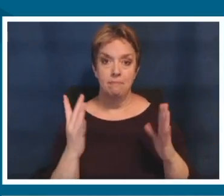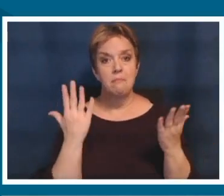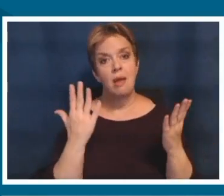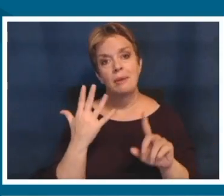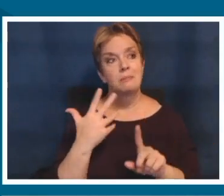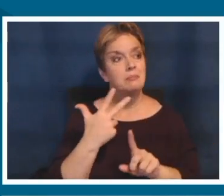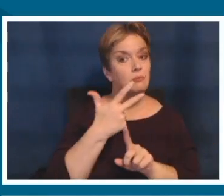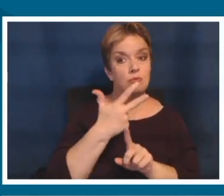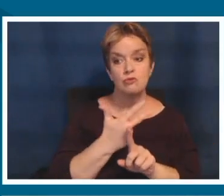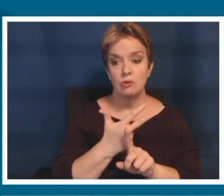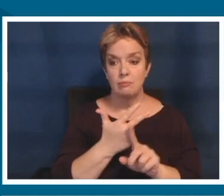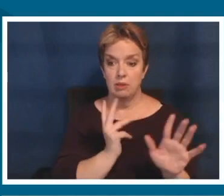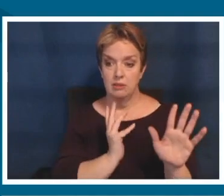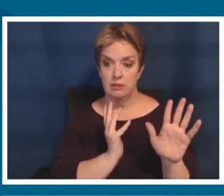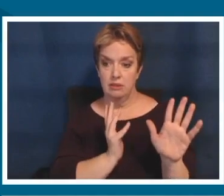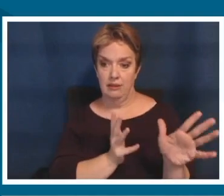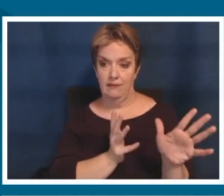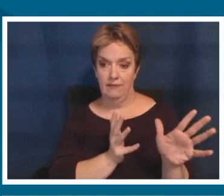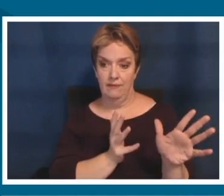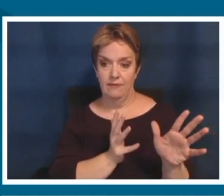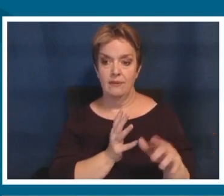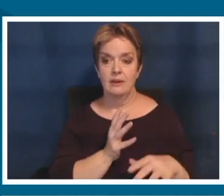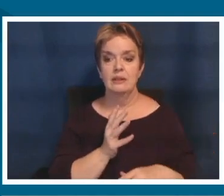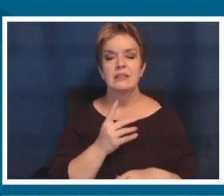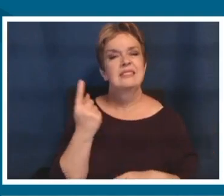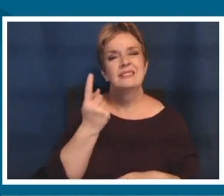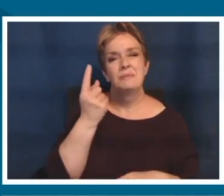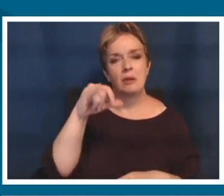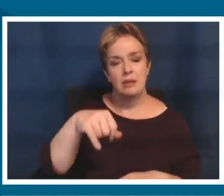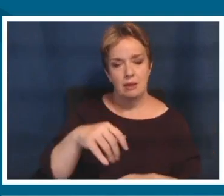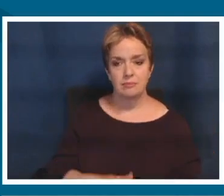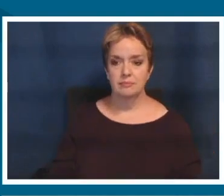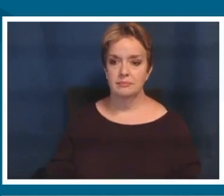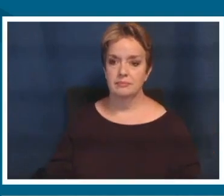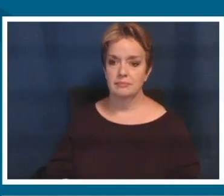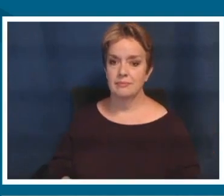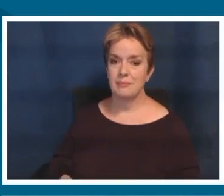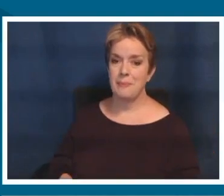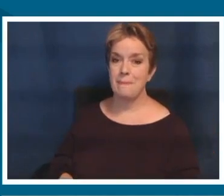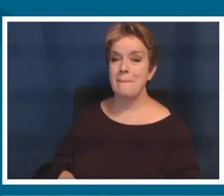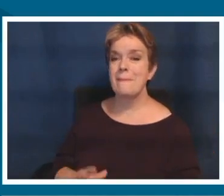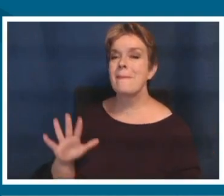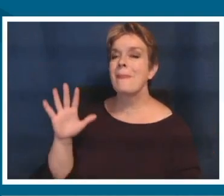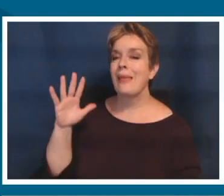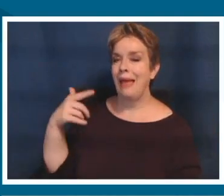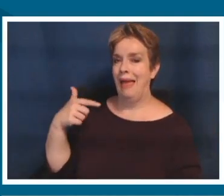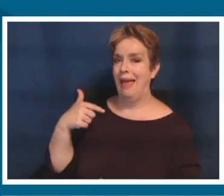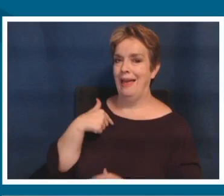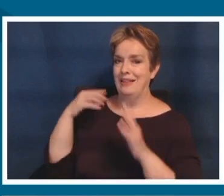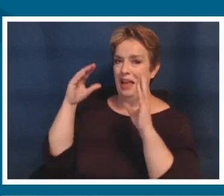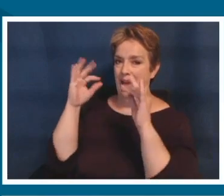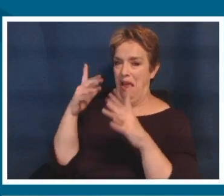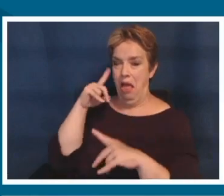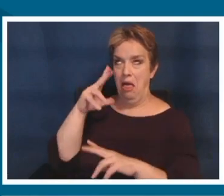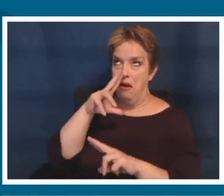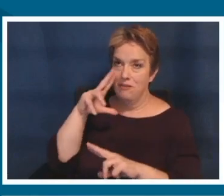you know whatever it is i would say it was uh fun as a as an